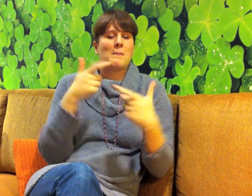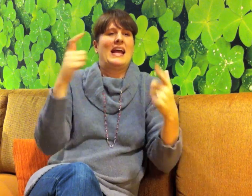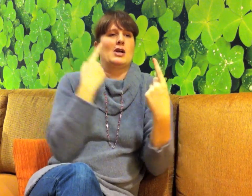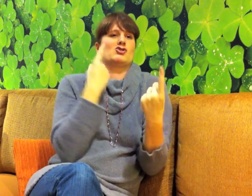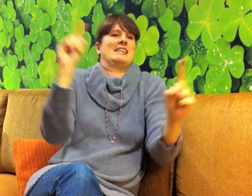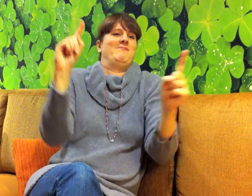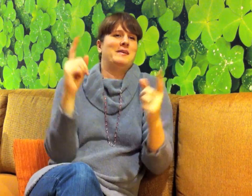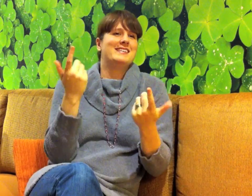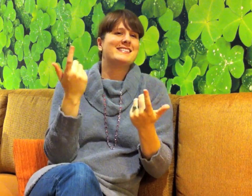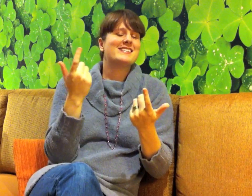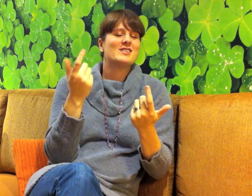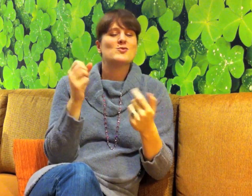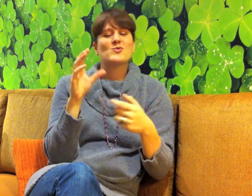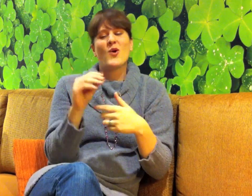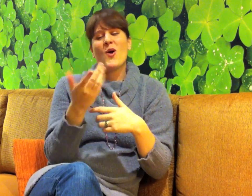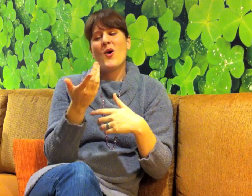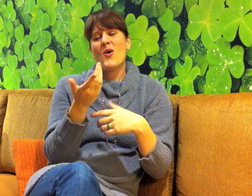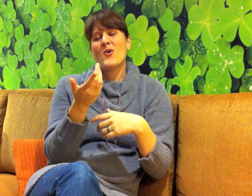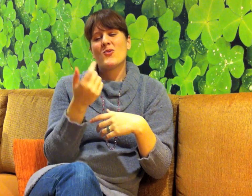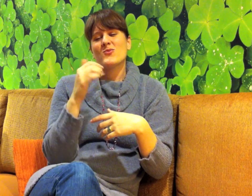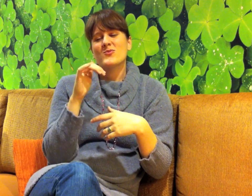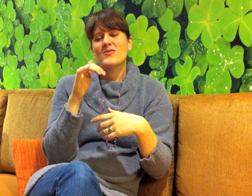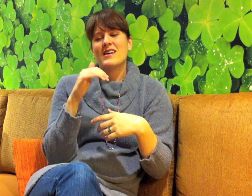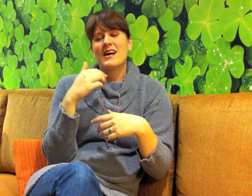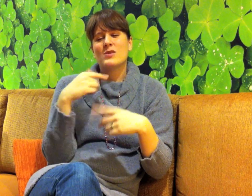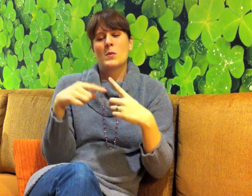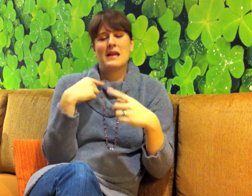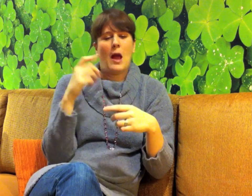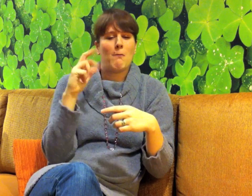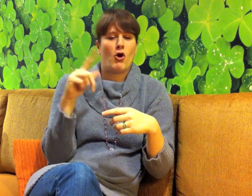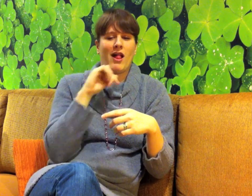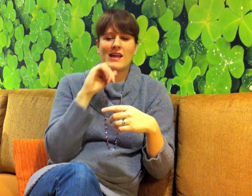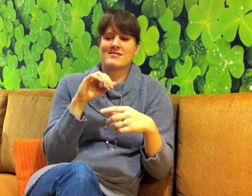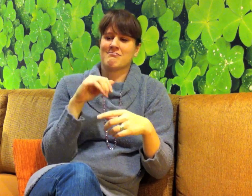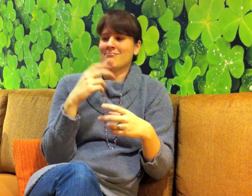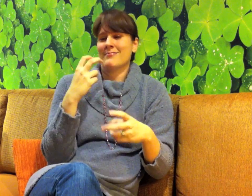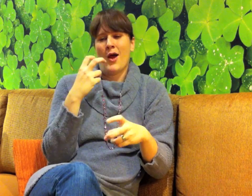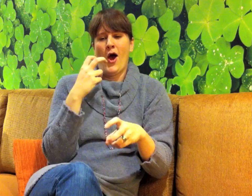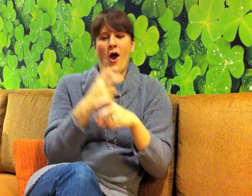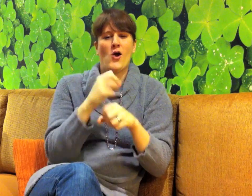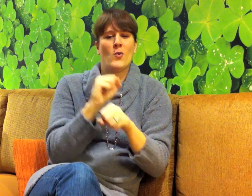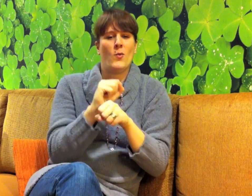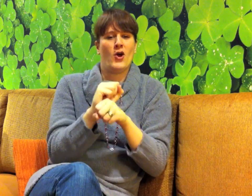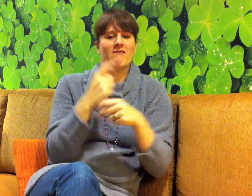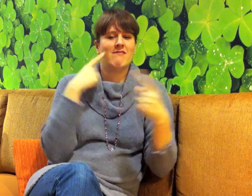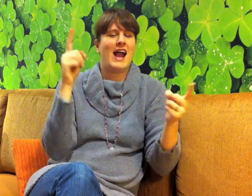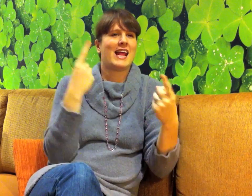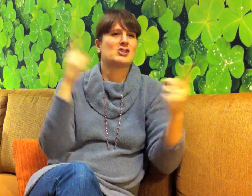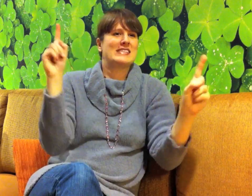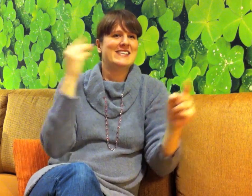A big achievement. To me, a pearl is hard work finally achieved.